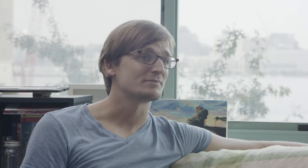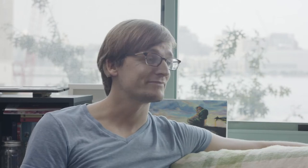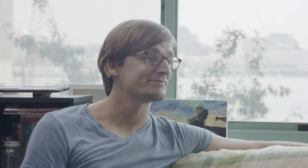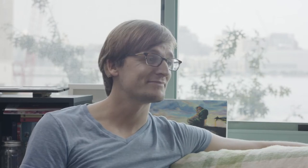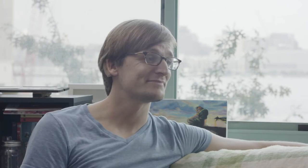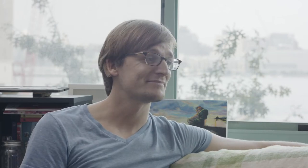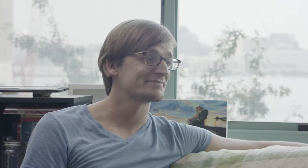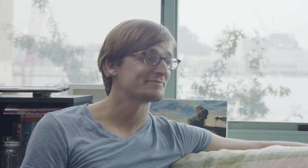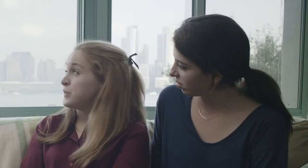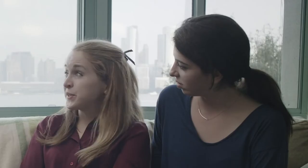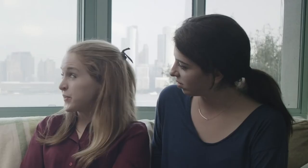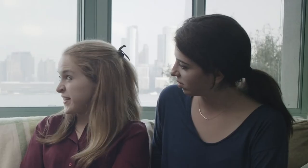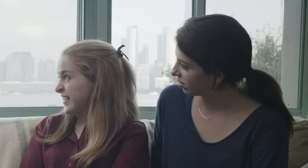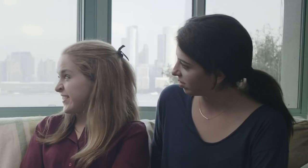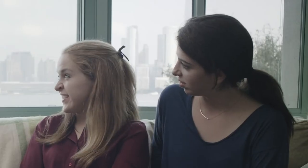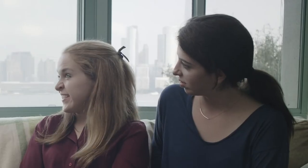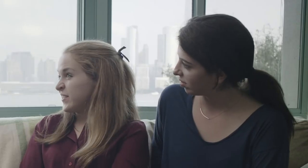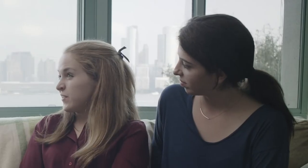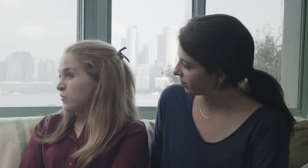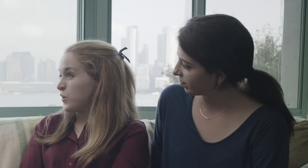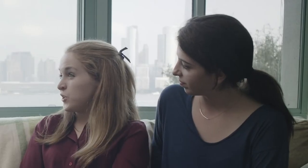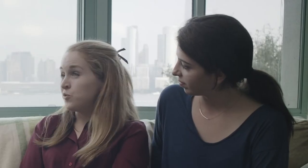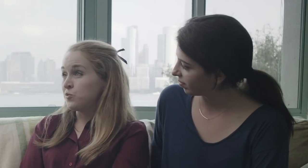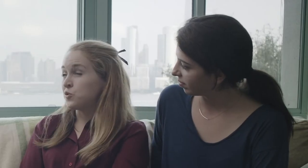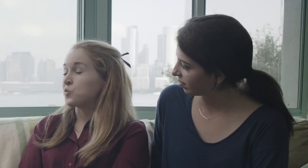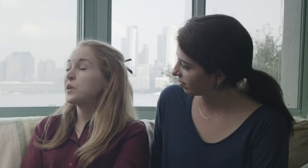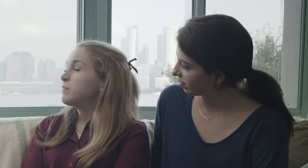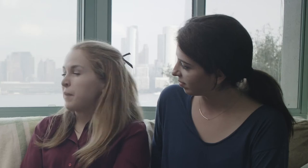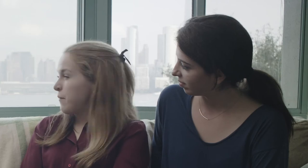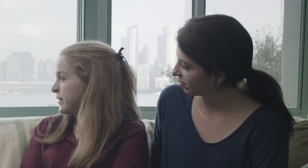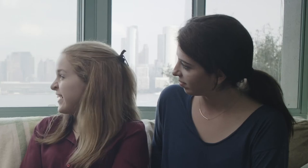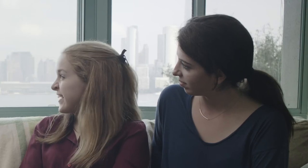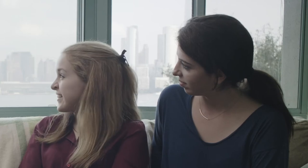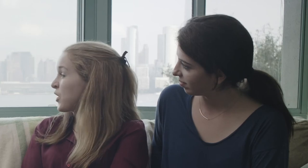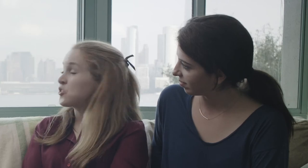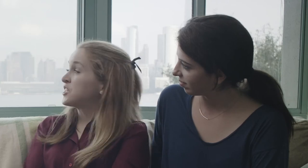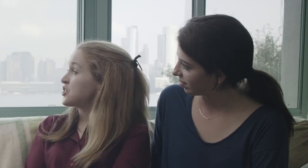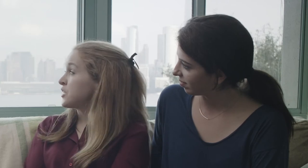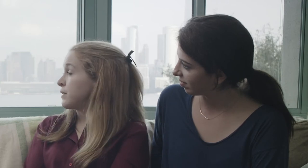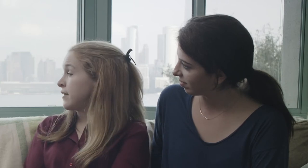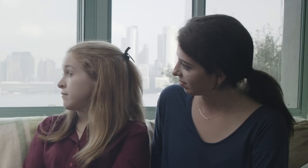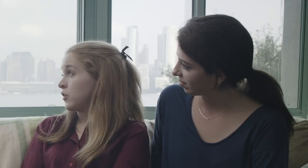: What roles, maybe in musical theater, would you dream about playing that aren't traditionally played